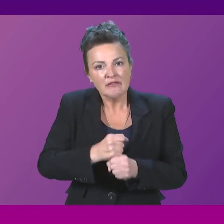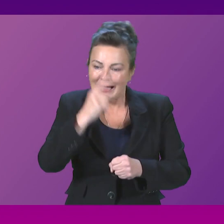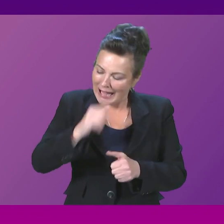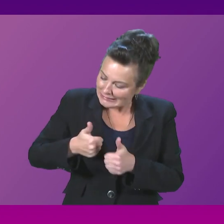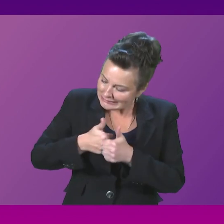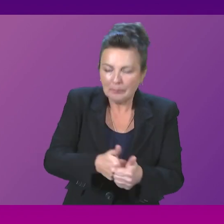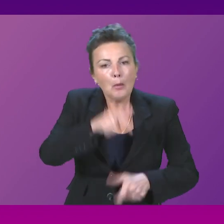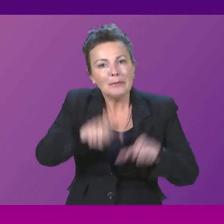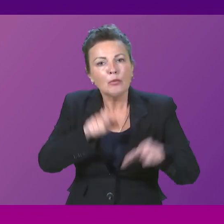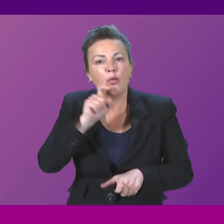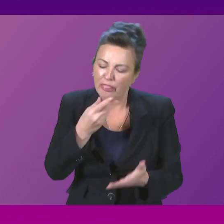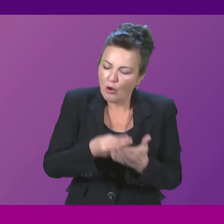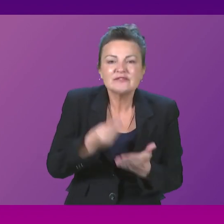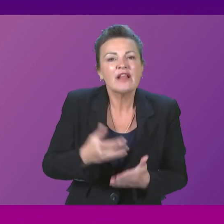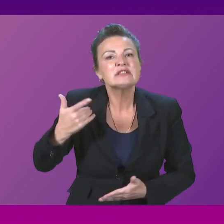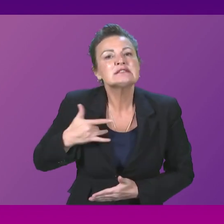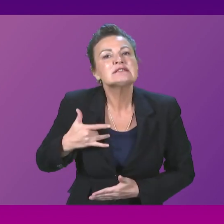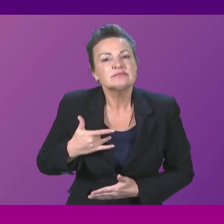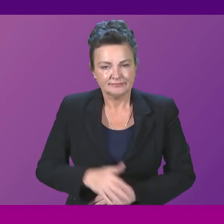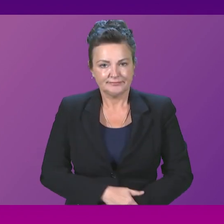crisis?